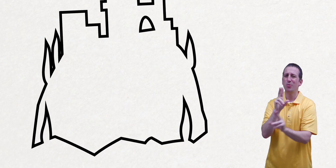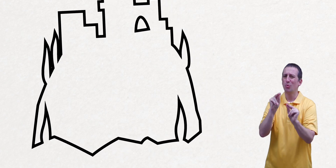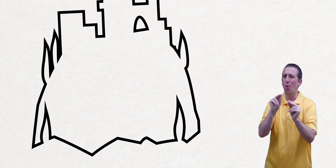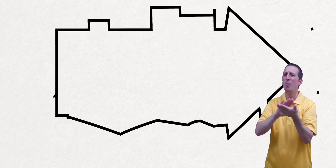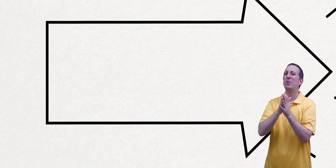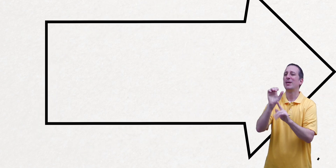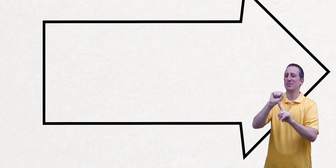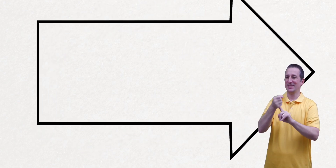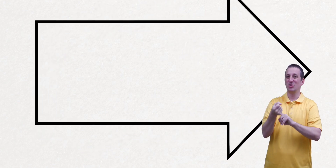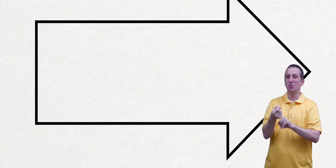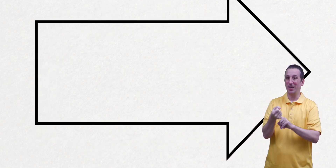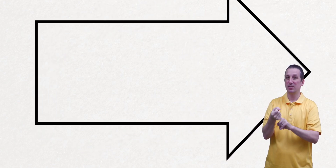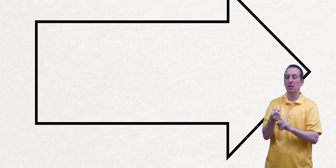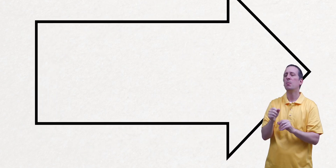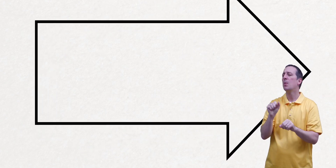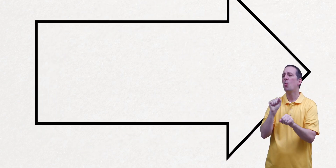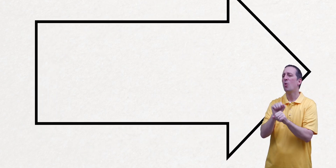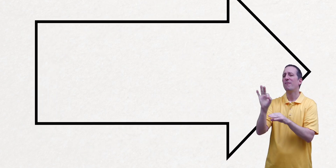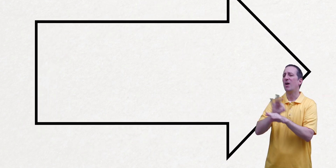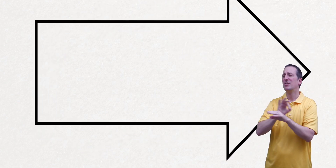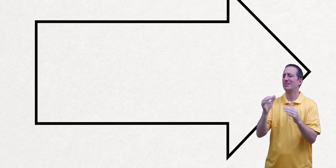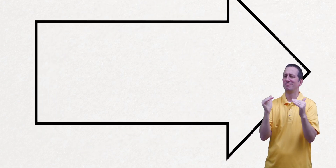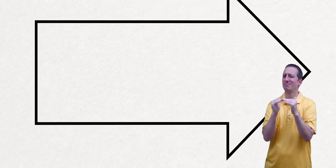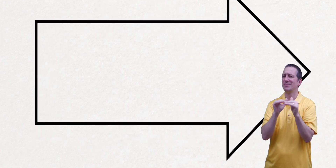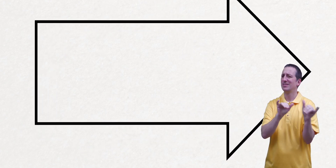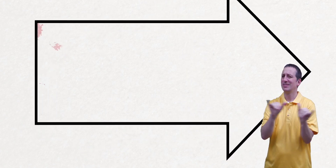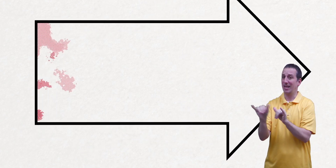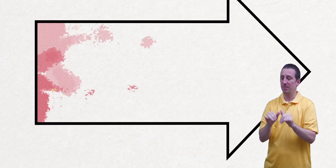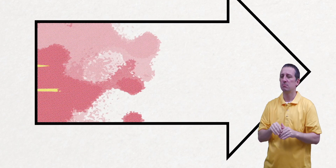It’s a type of situation, but they work the same way that settings do.